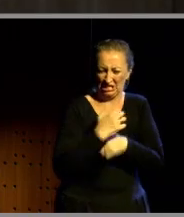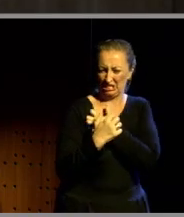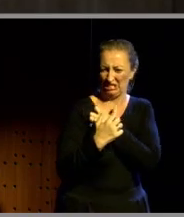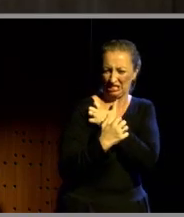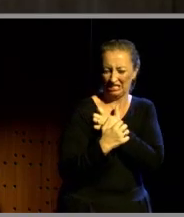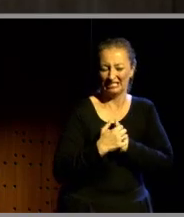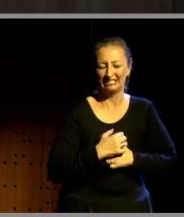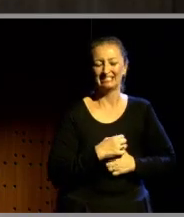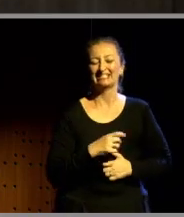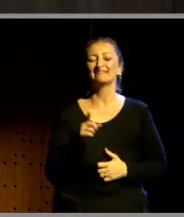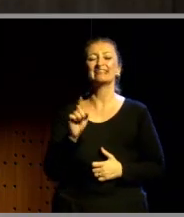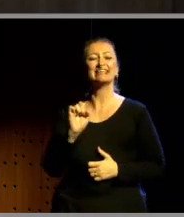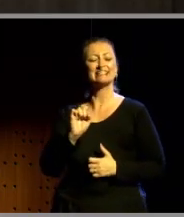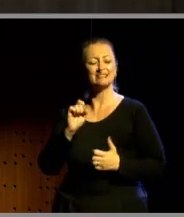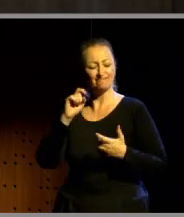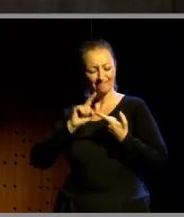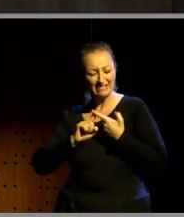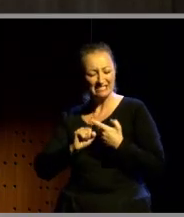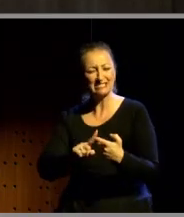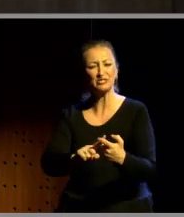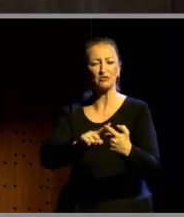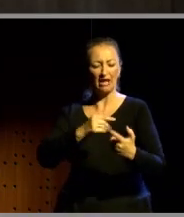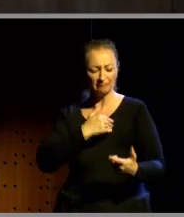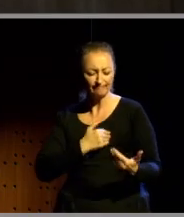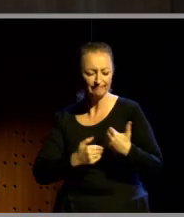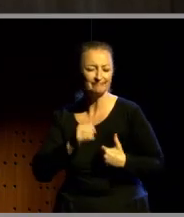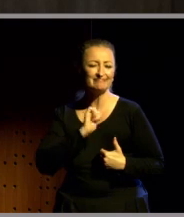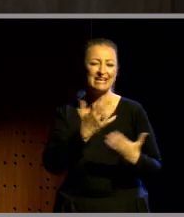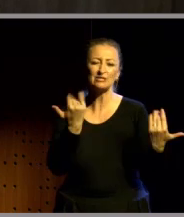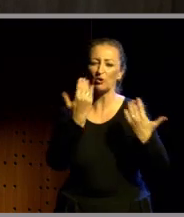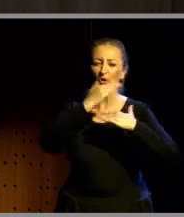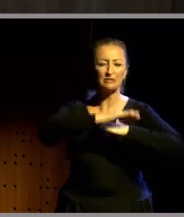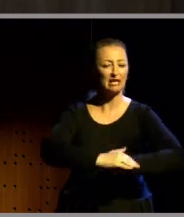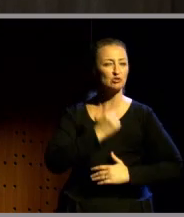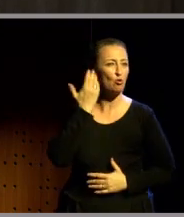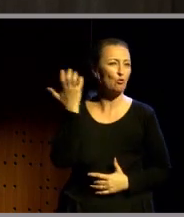Welcome to Country are legendary. His words remind us of the deep connections we